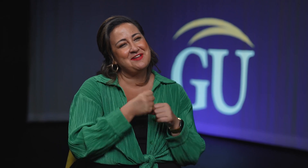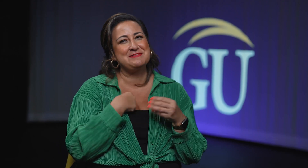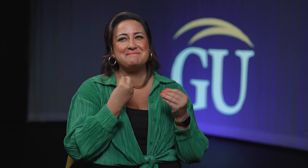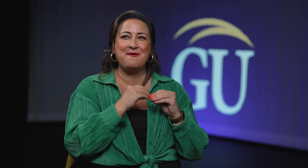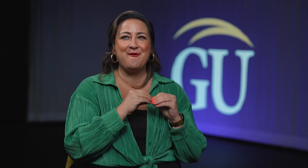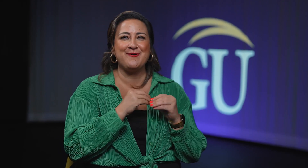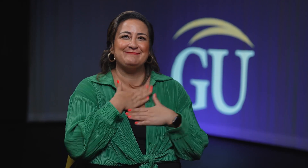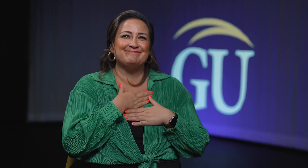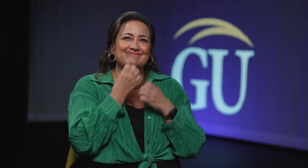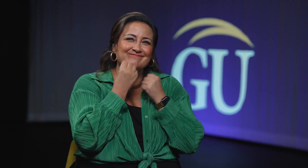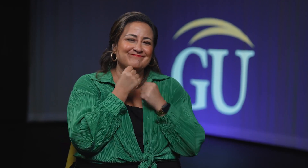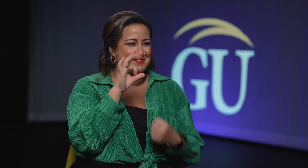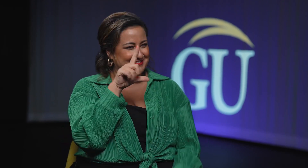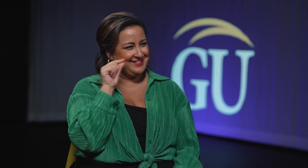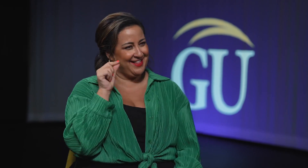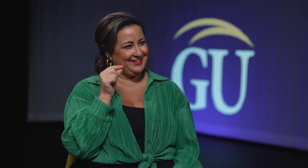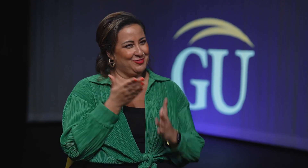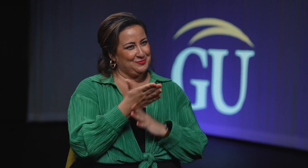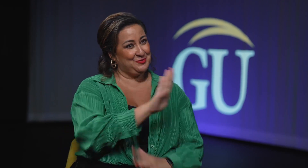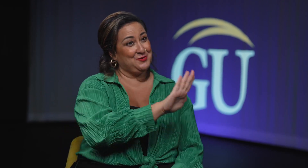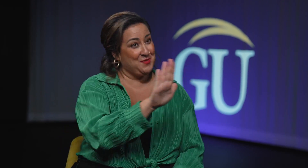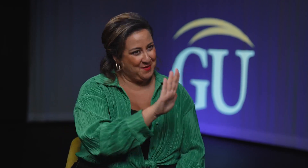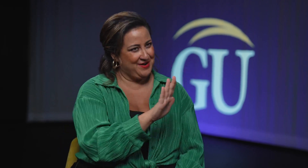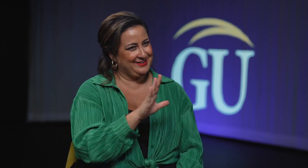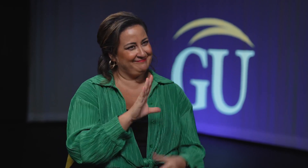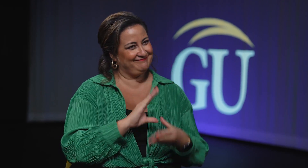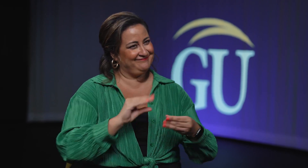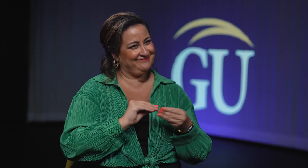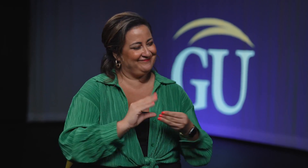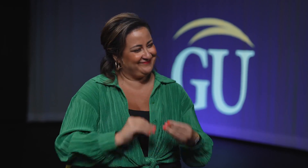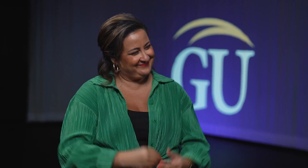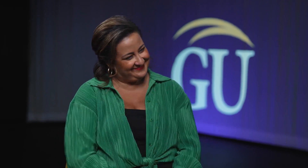It truly made me feel more fond of Gallaudet after hearing your stories.